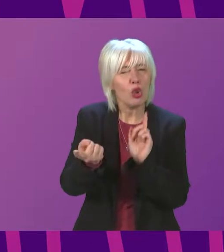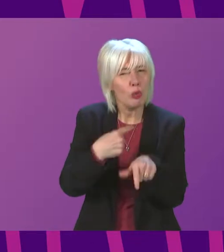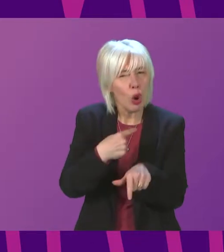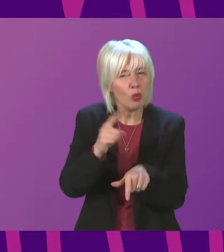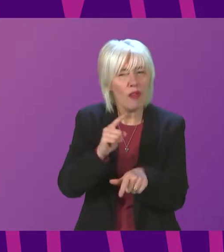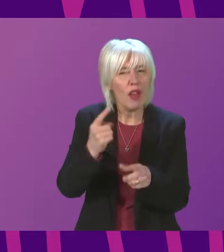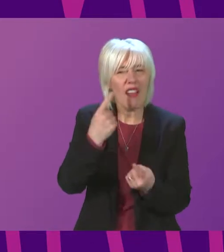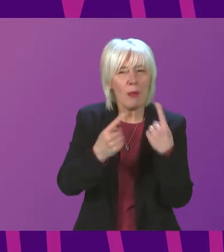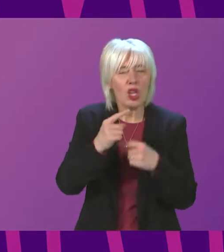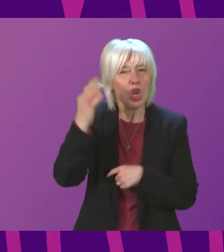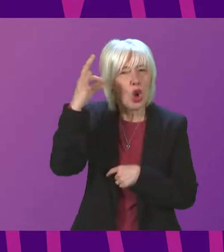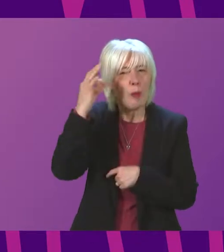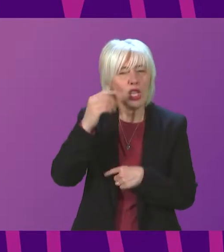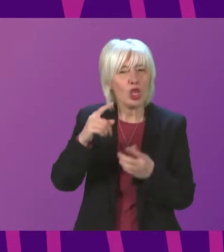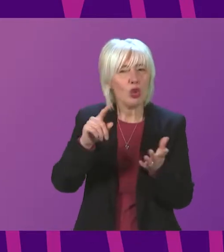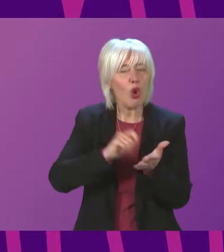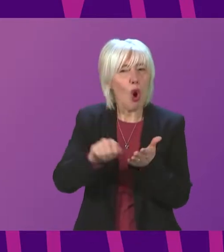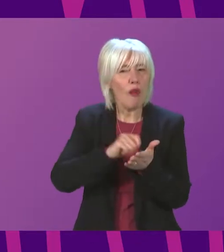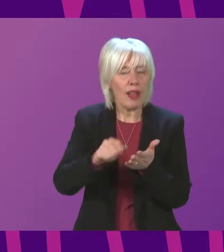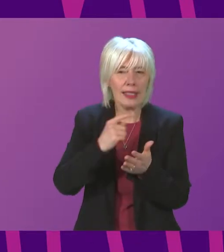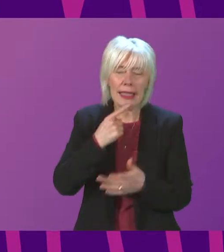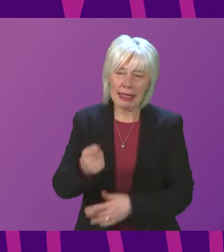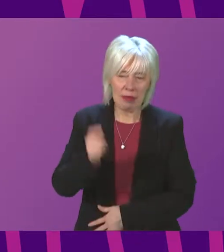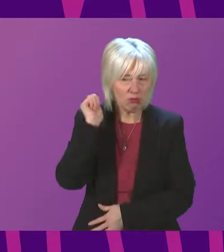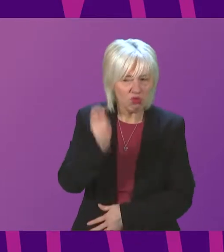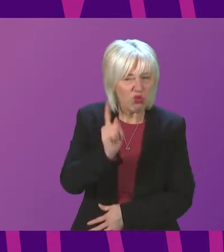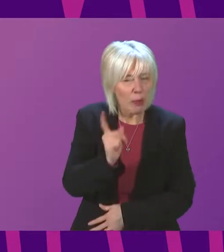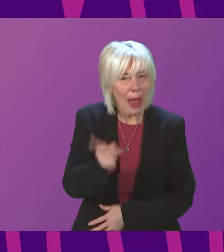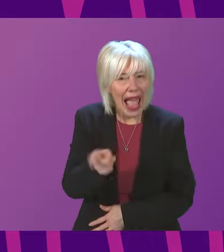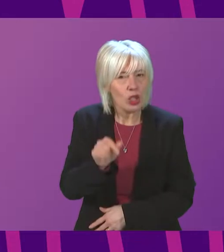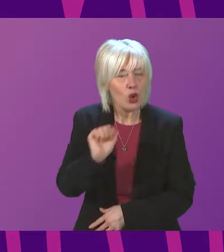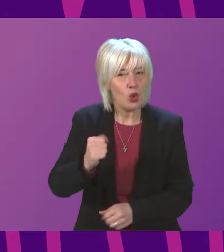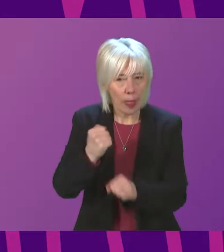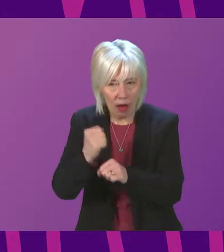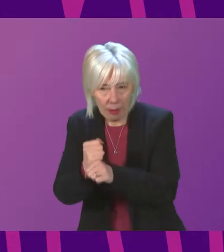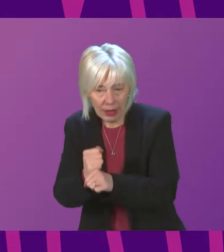Commissioner’s Office recently issuing a reprimand to it and NHS National Services